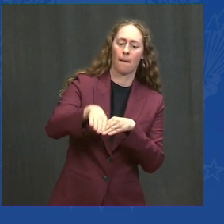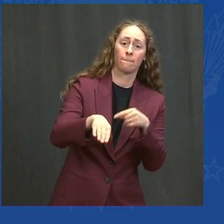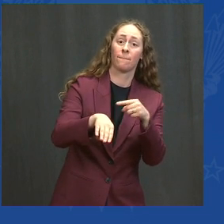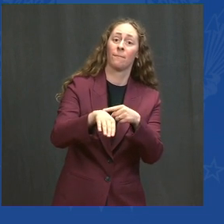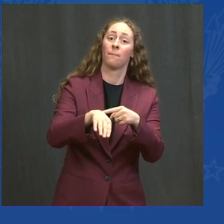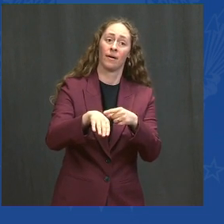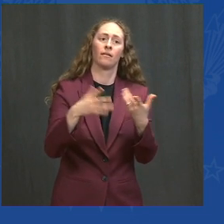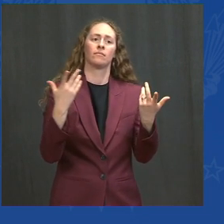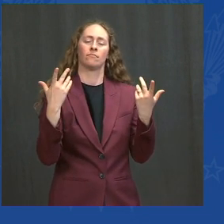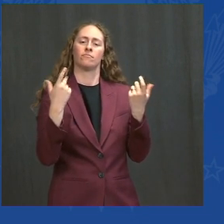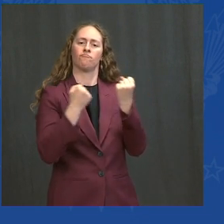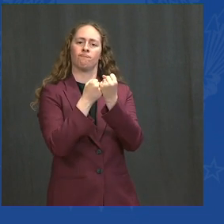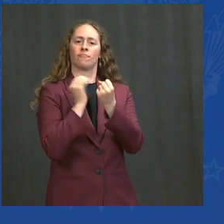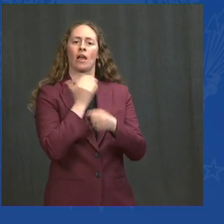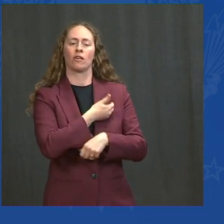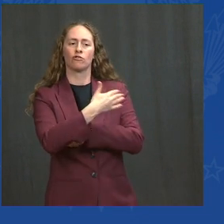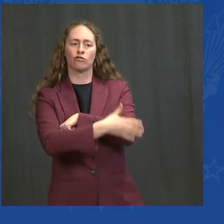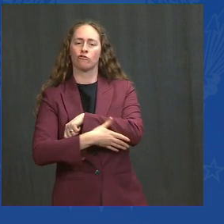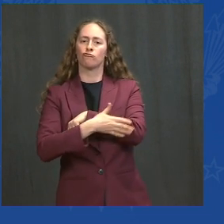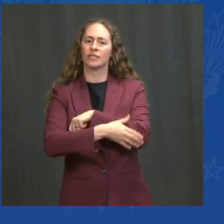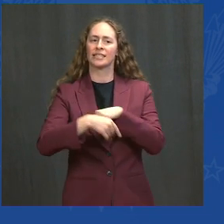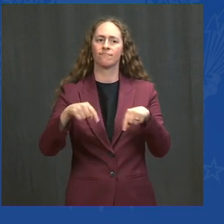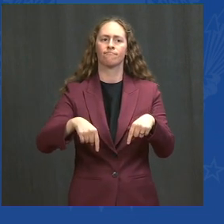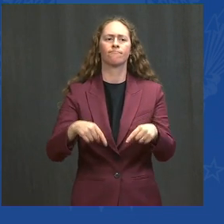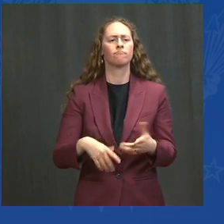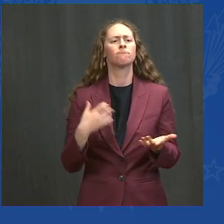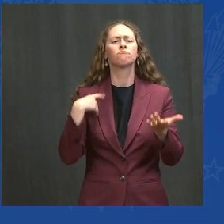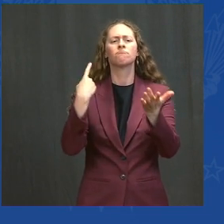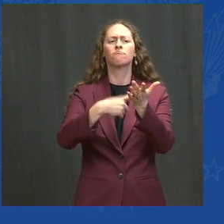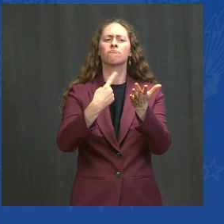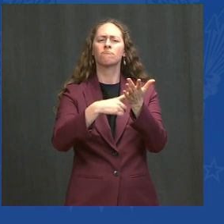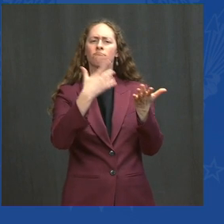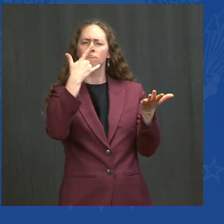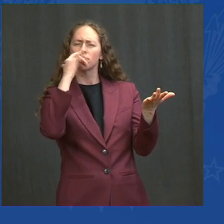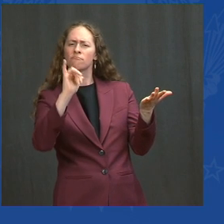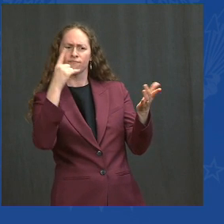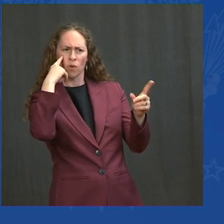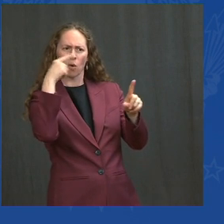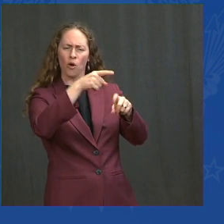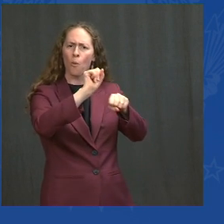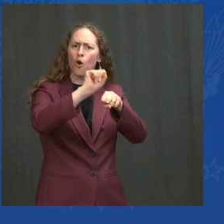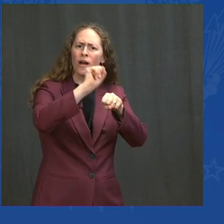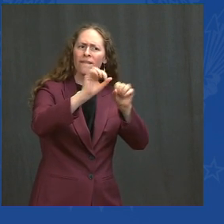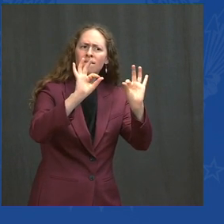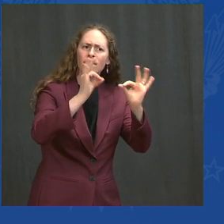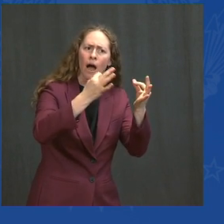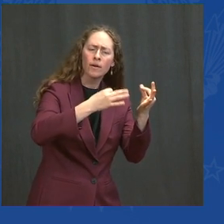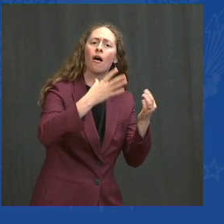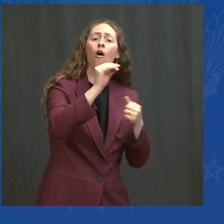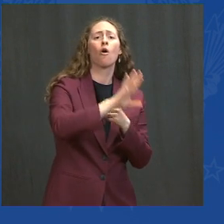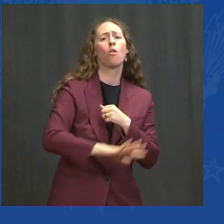for working families here in Wisconsin and across the nation. When I was sworn in five months ago,